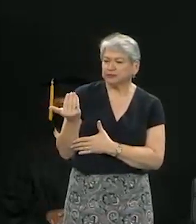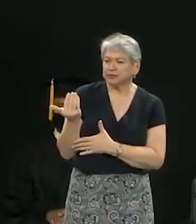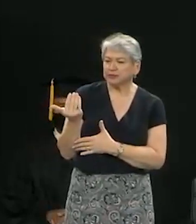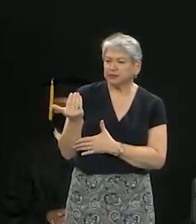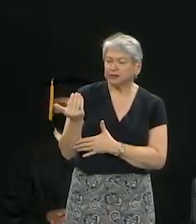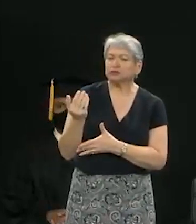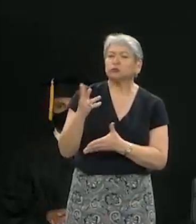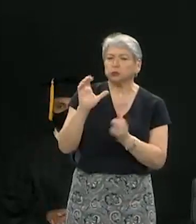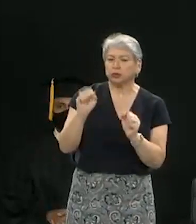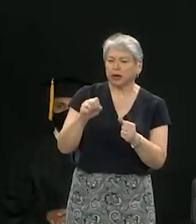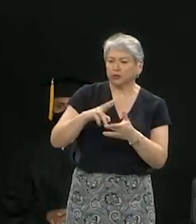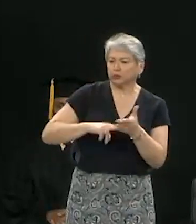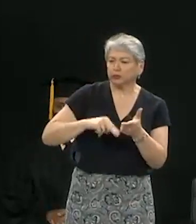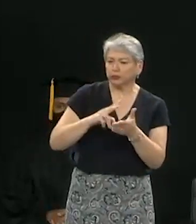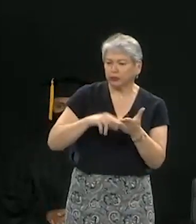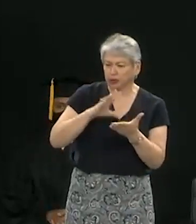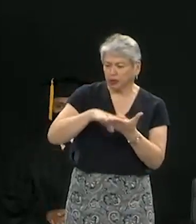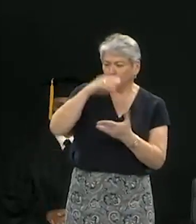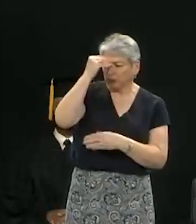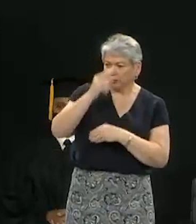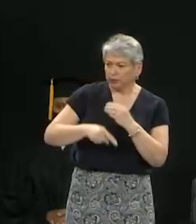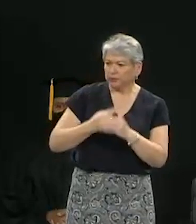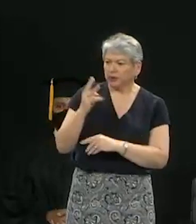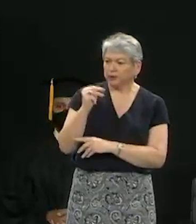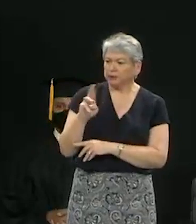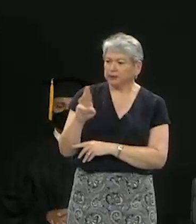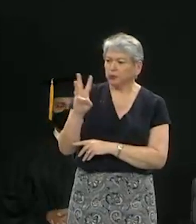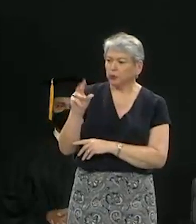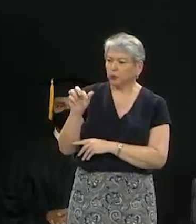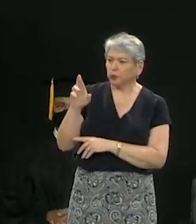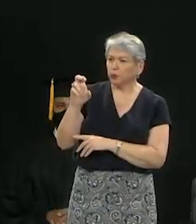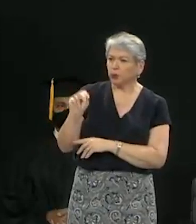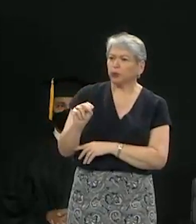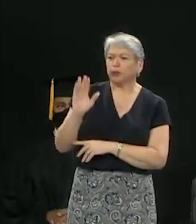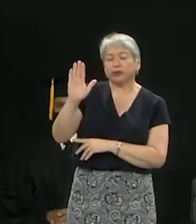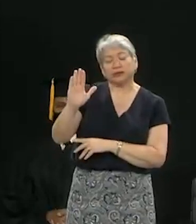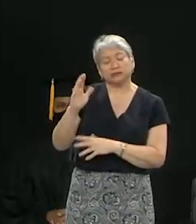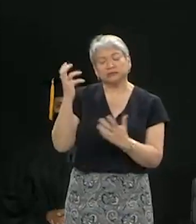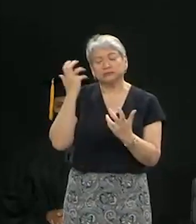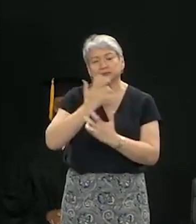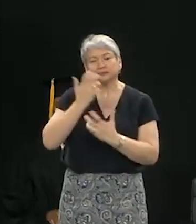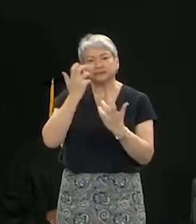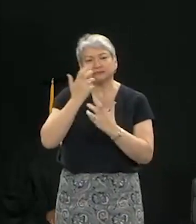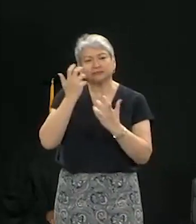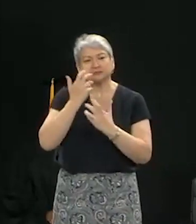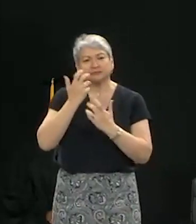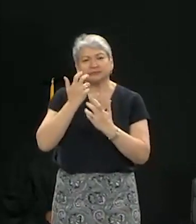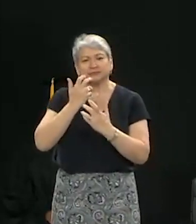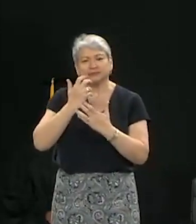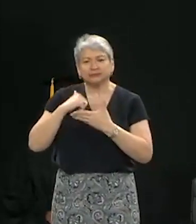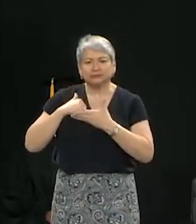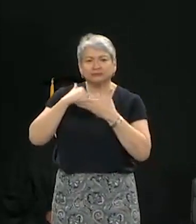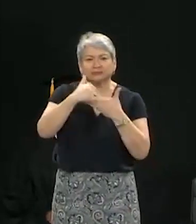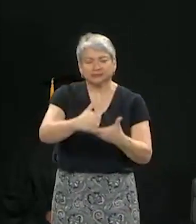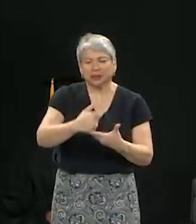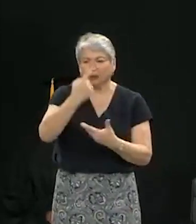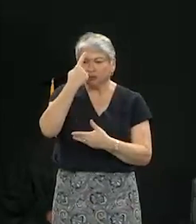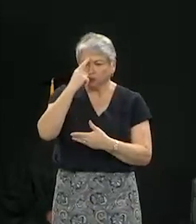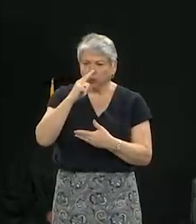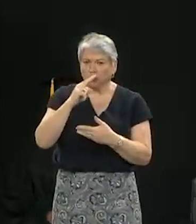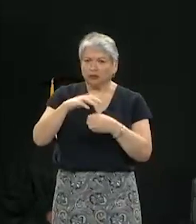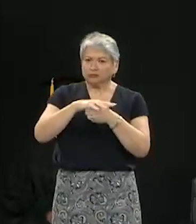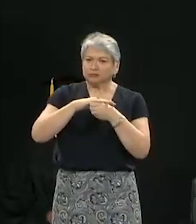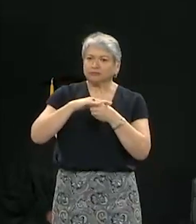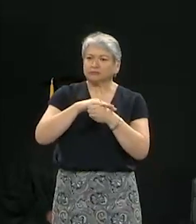to learn more about Mr. Warren and his exceptional contributions to the Greater Pine Belt community